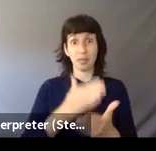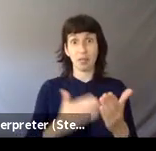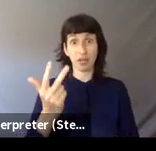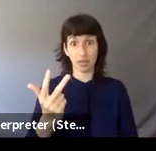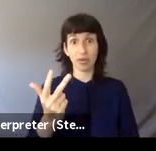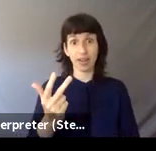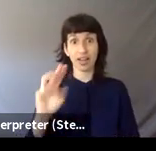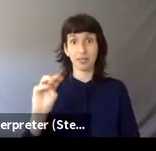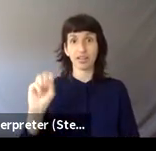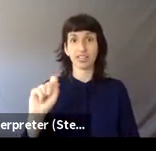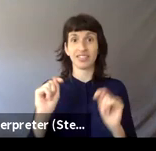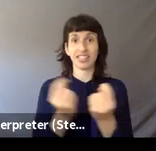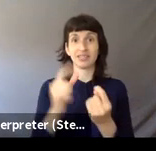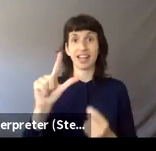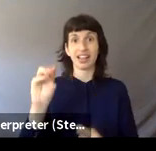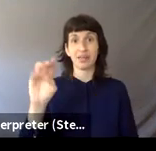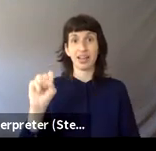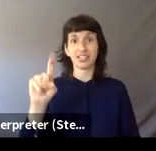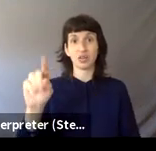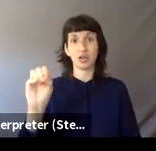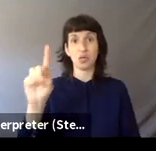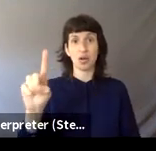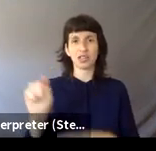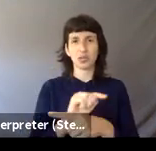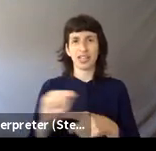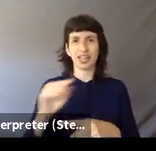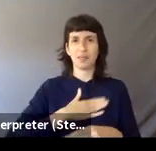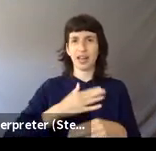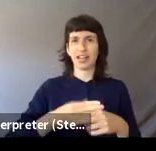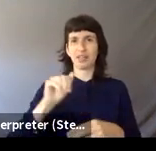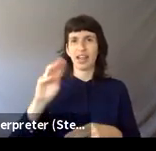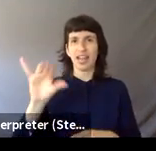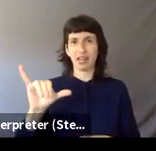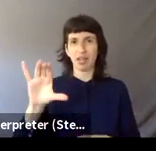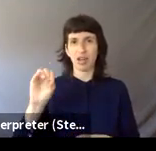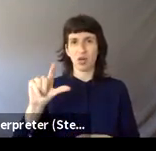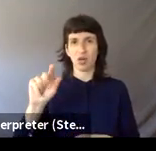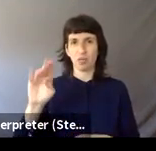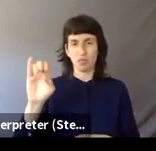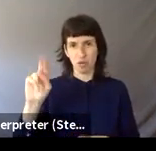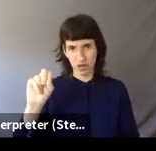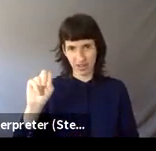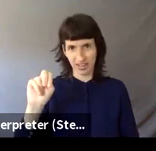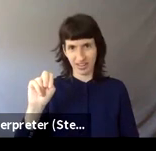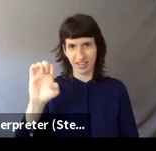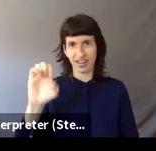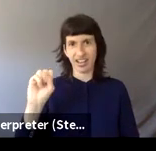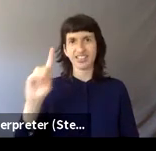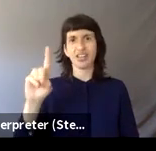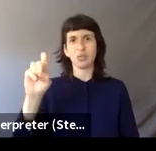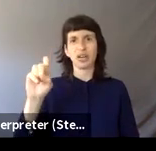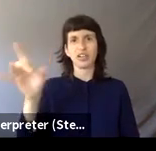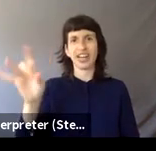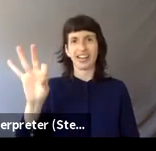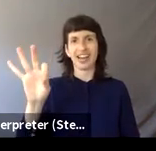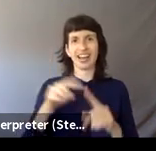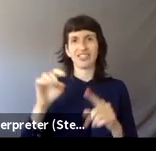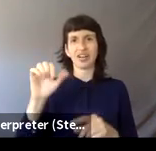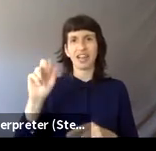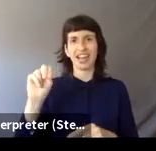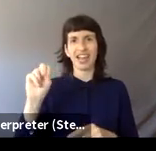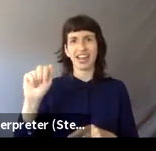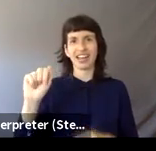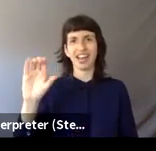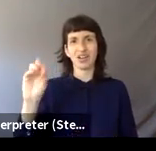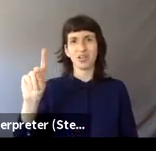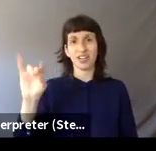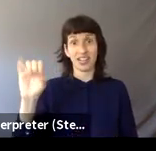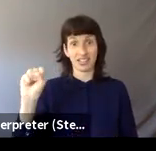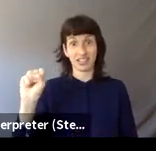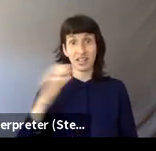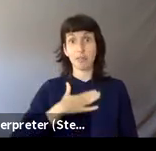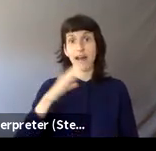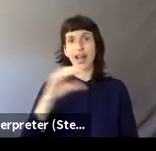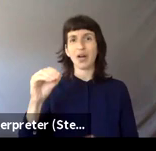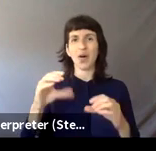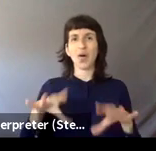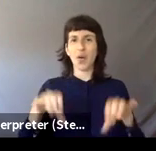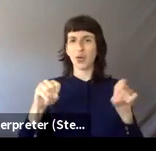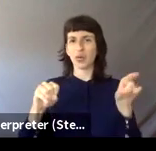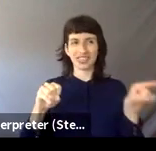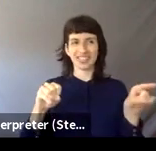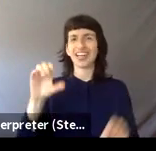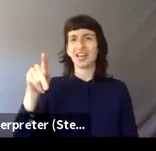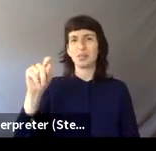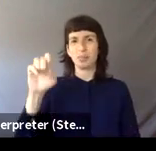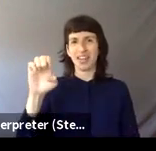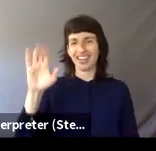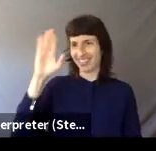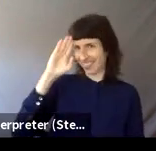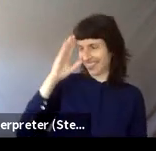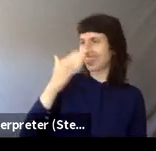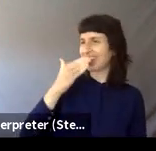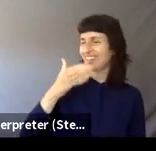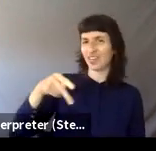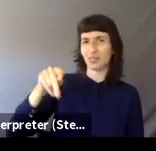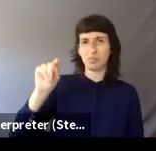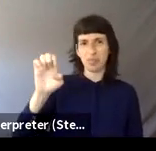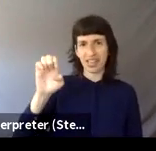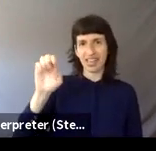So let's get started here.